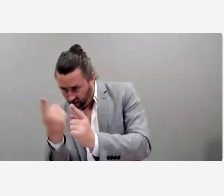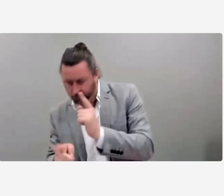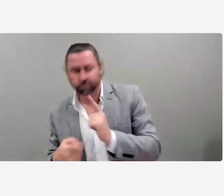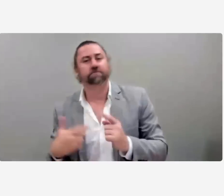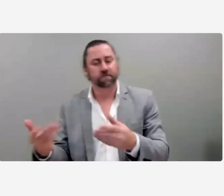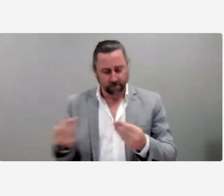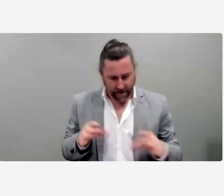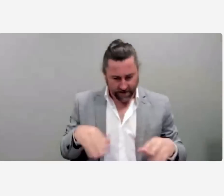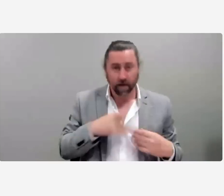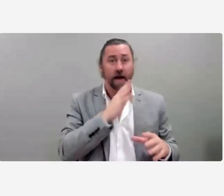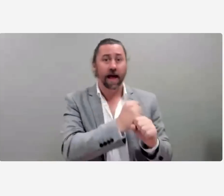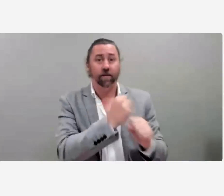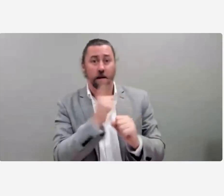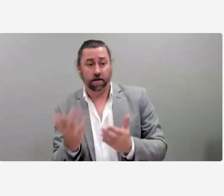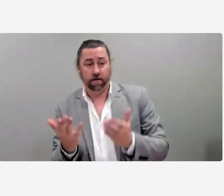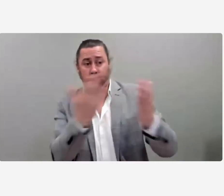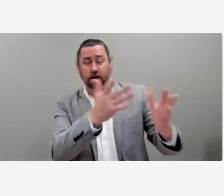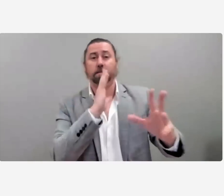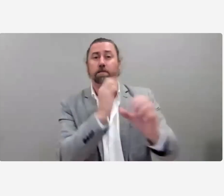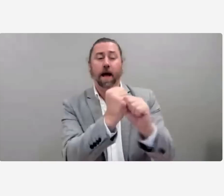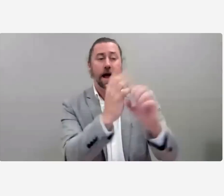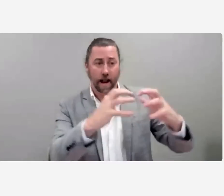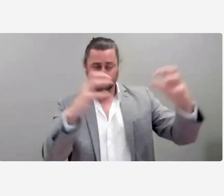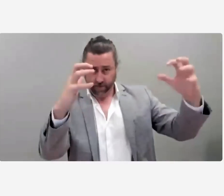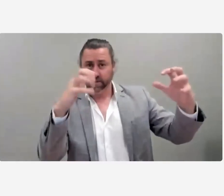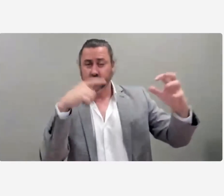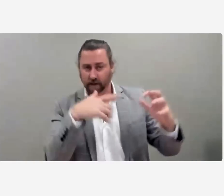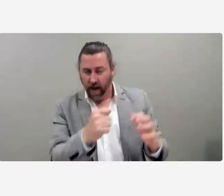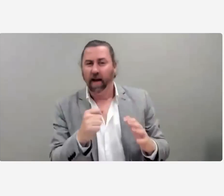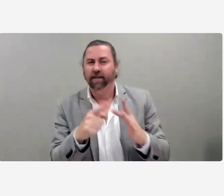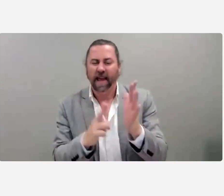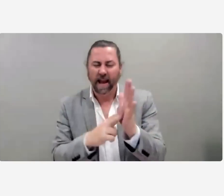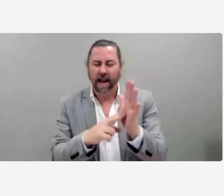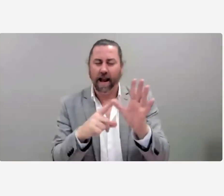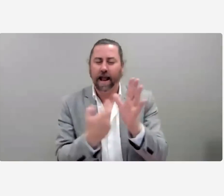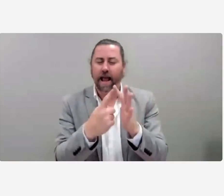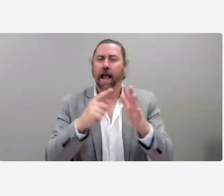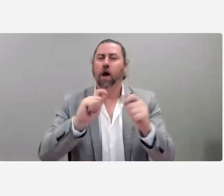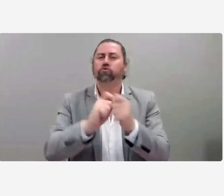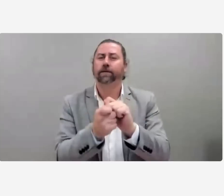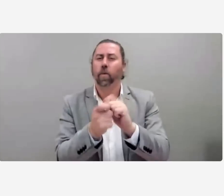of legislation to the Parliament, the Aged Care Amendment Implementing Care Reform Bill 2022.